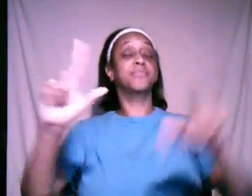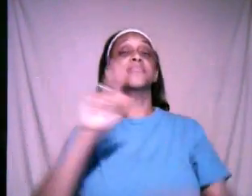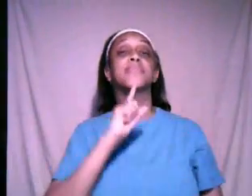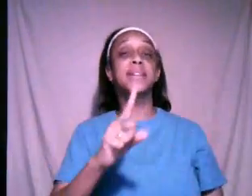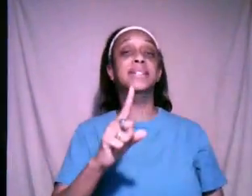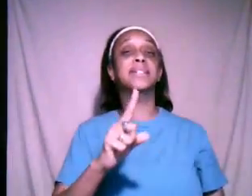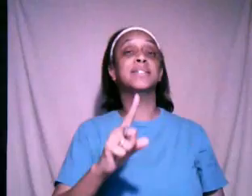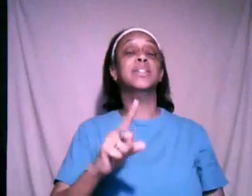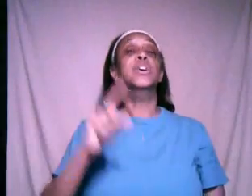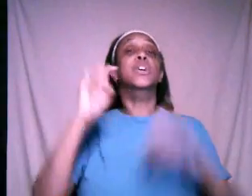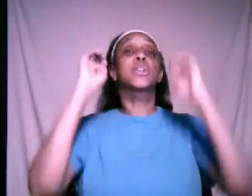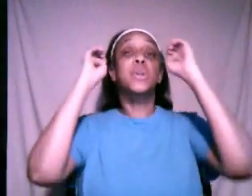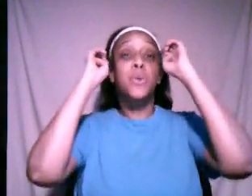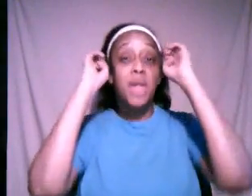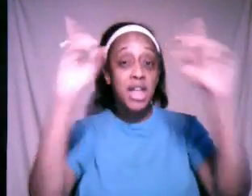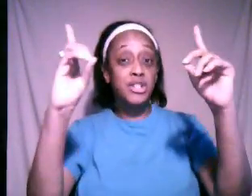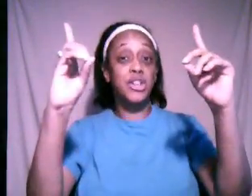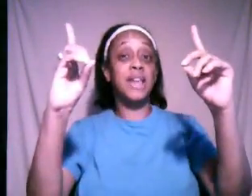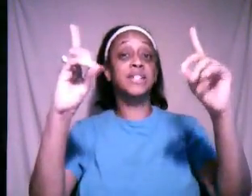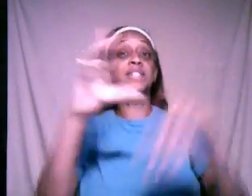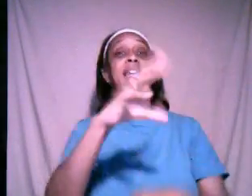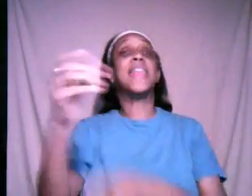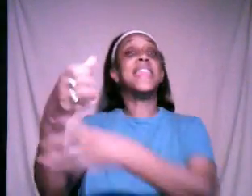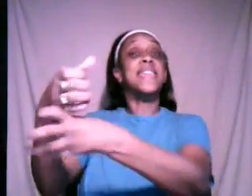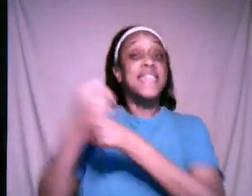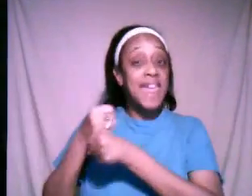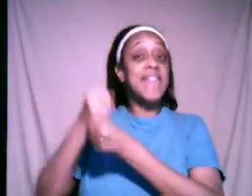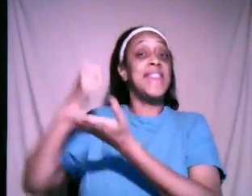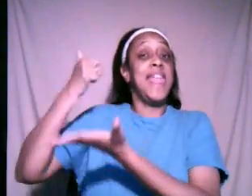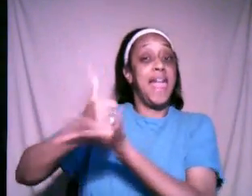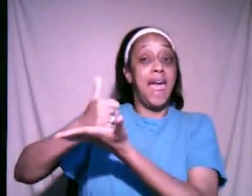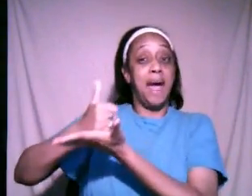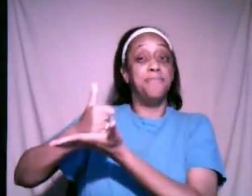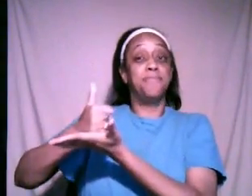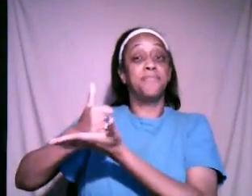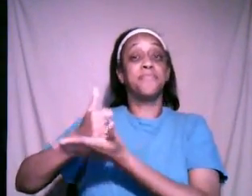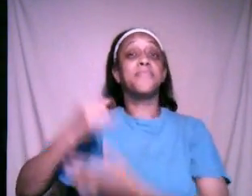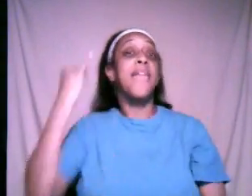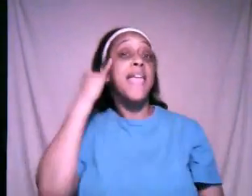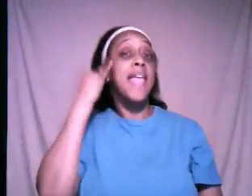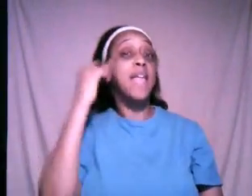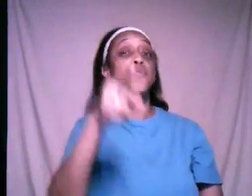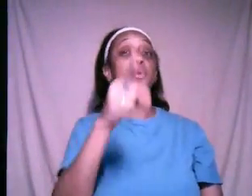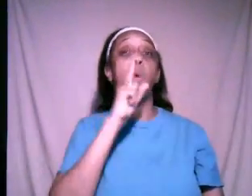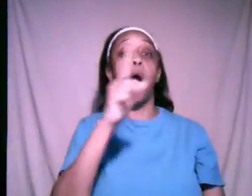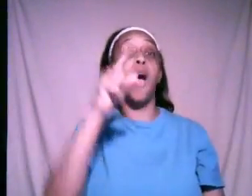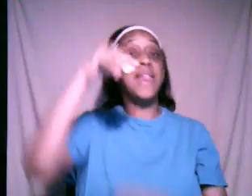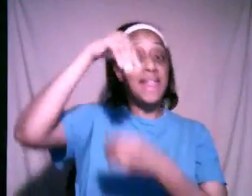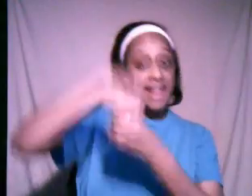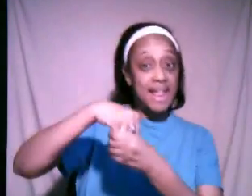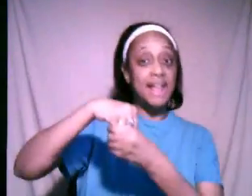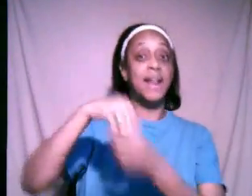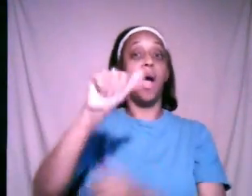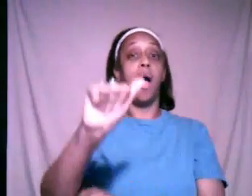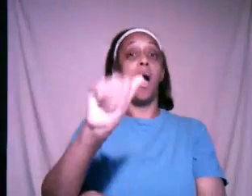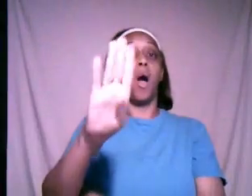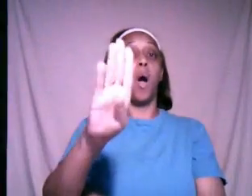is to educate and get help if you are in an